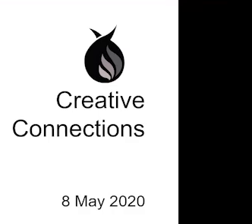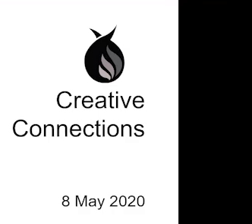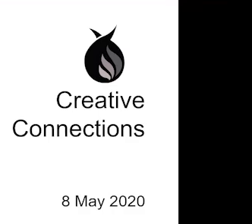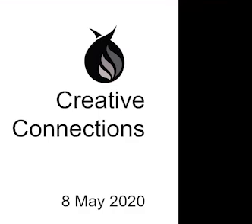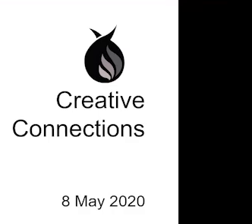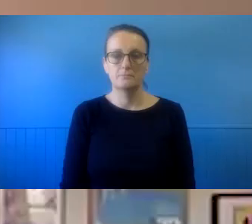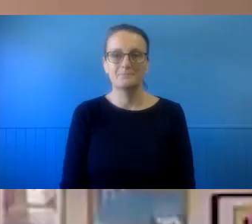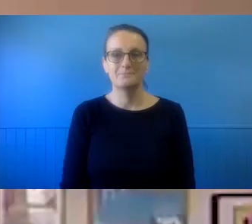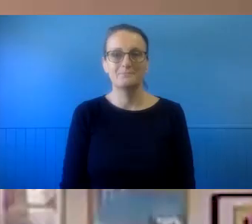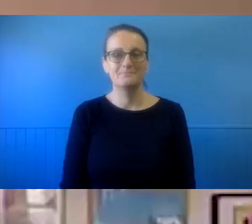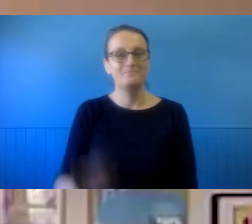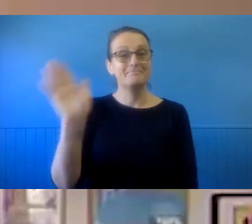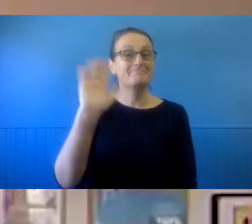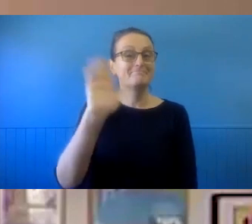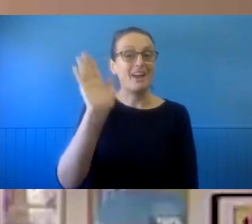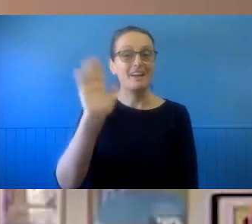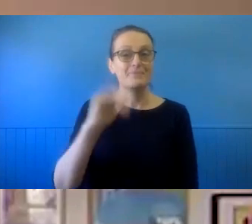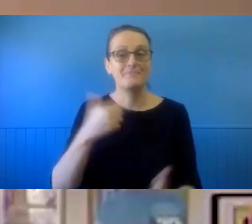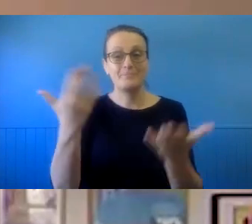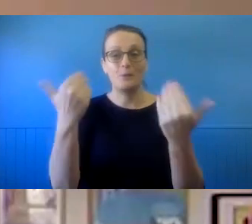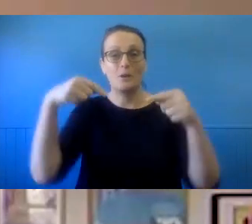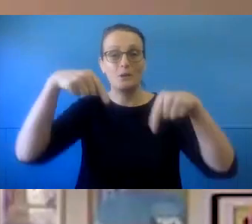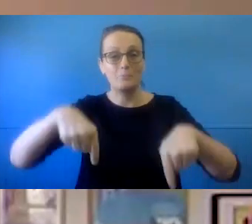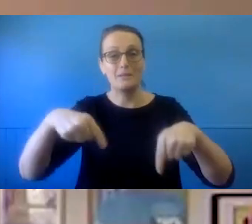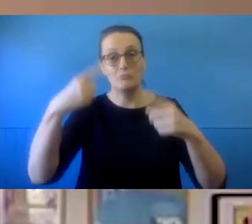Hello, everyone, and welcome to Creative Connections.